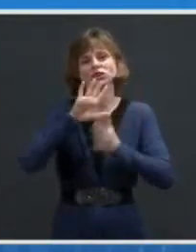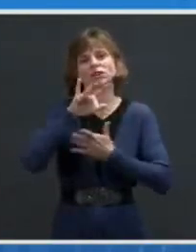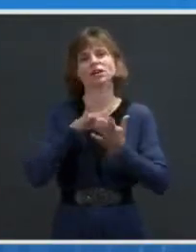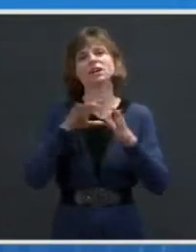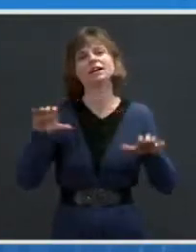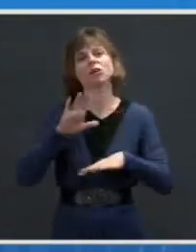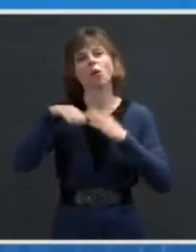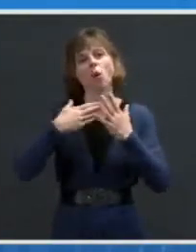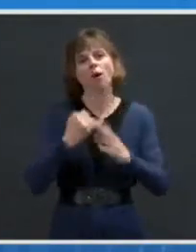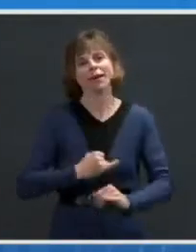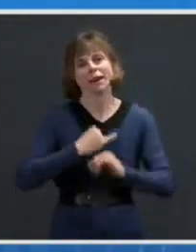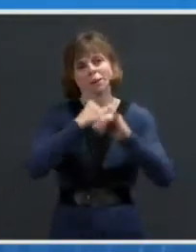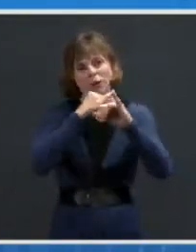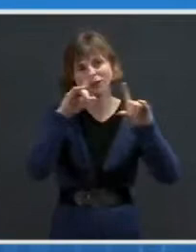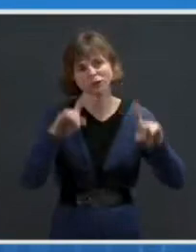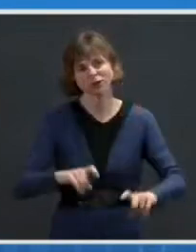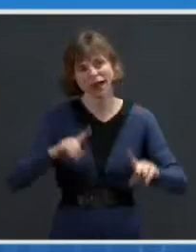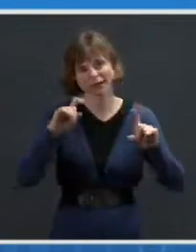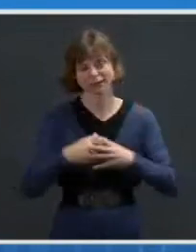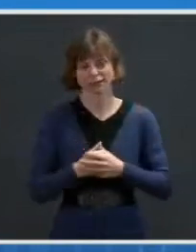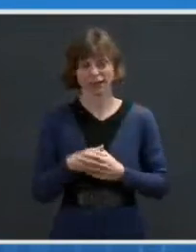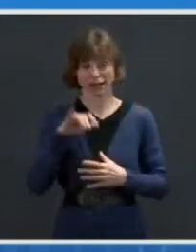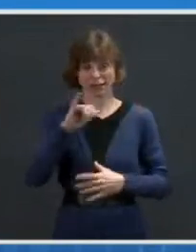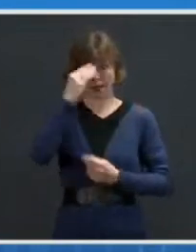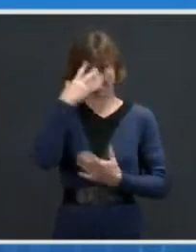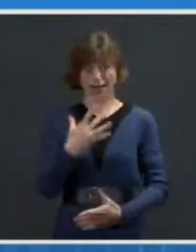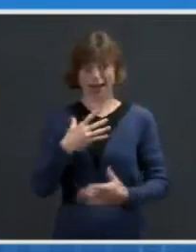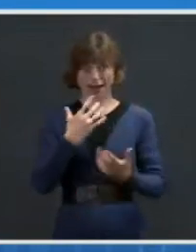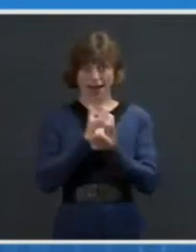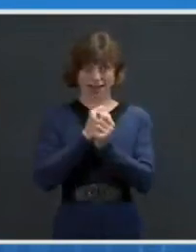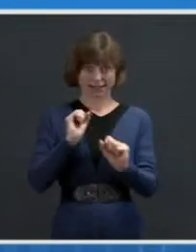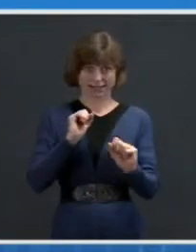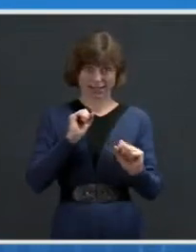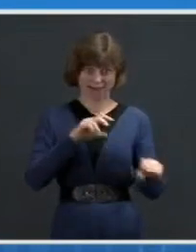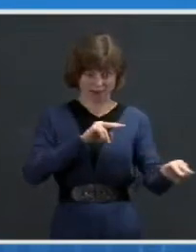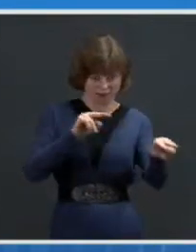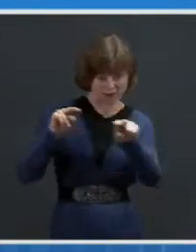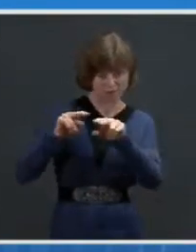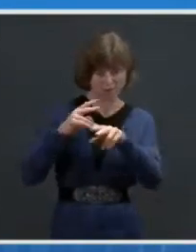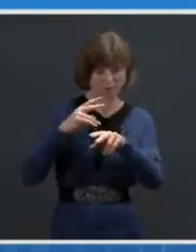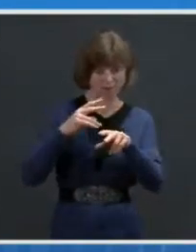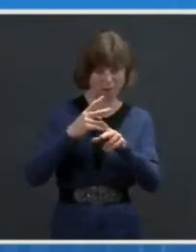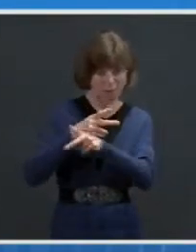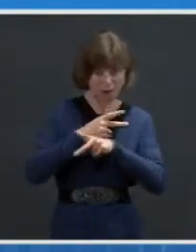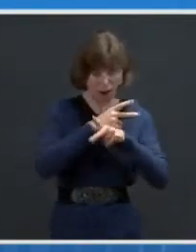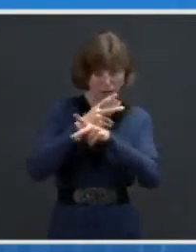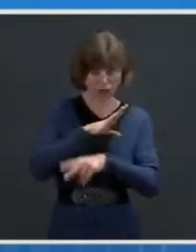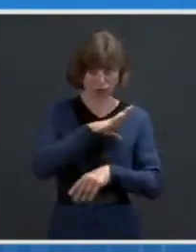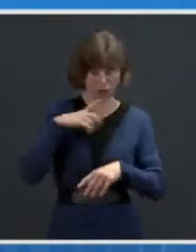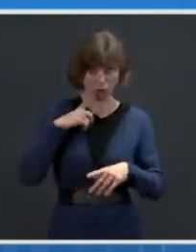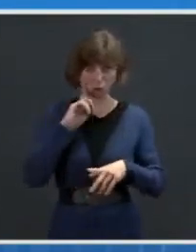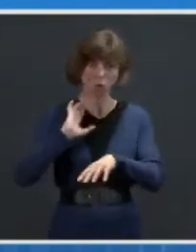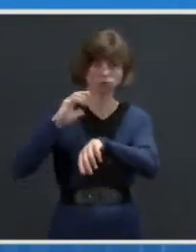HUTCHINSON CANCER RESEARCH CENTER PERFORMED ALL OF THE